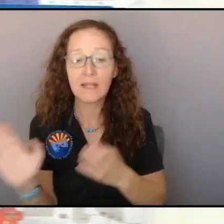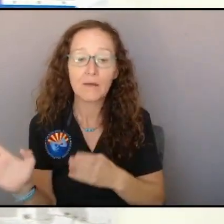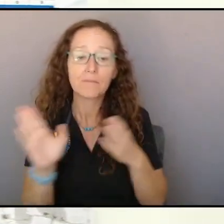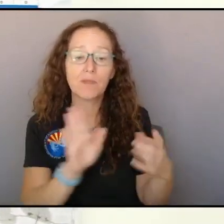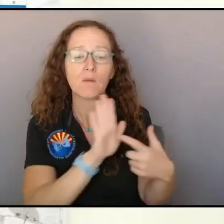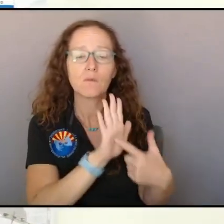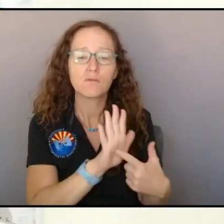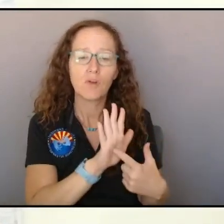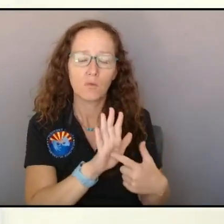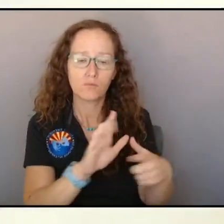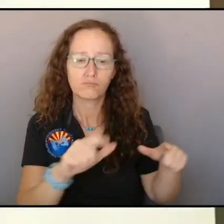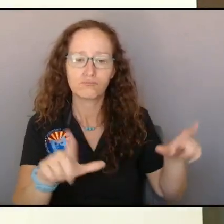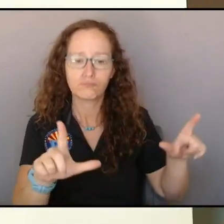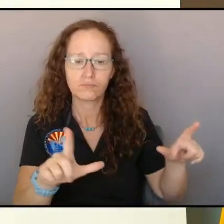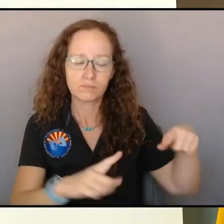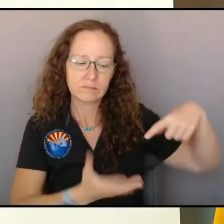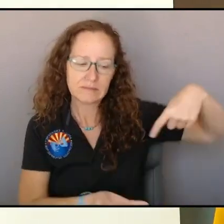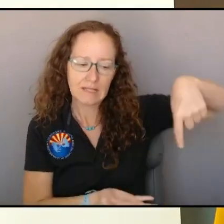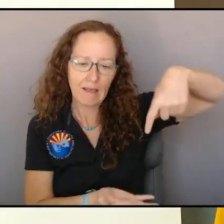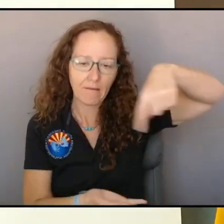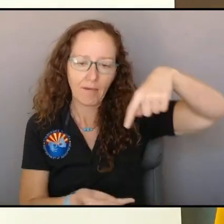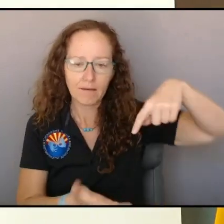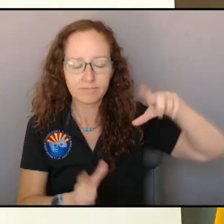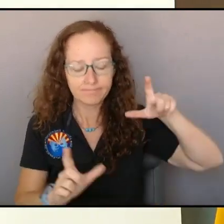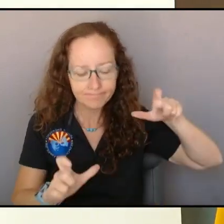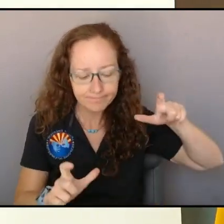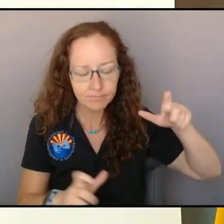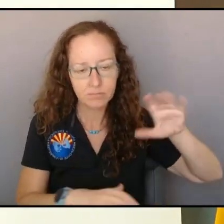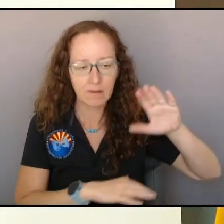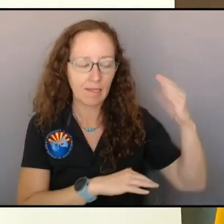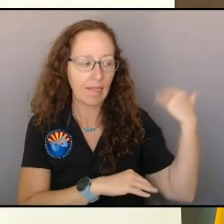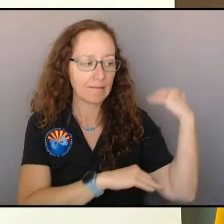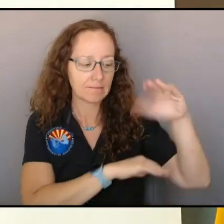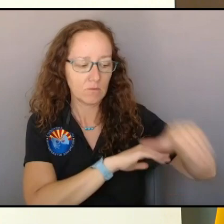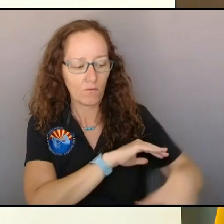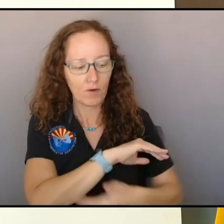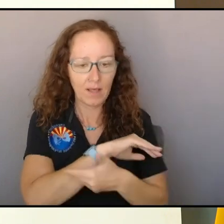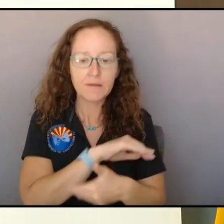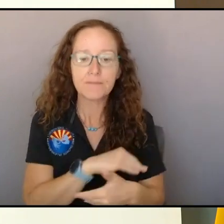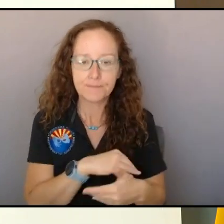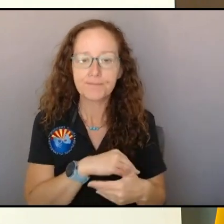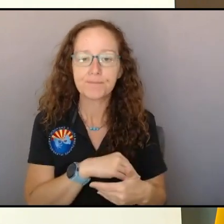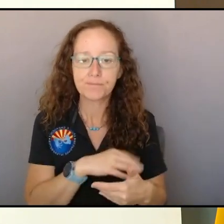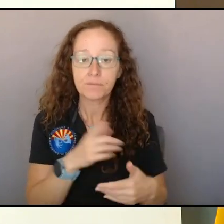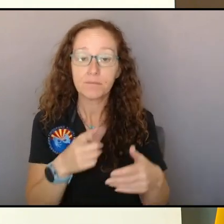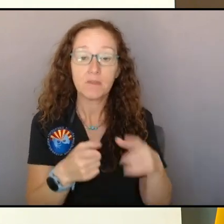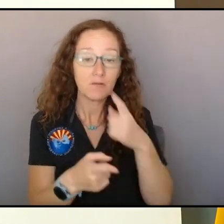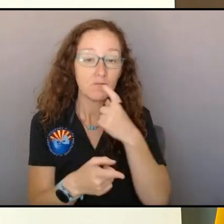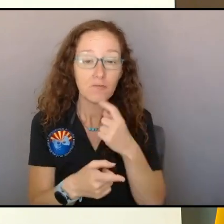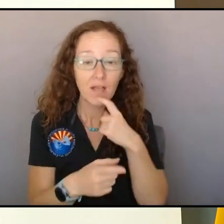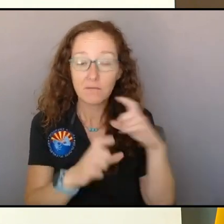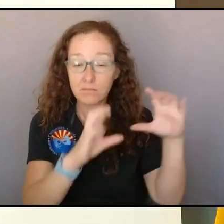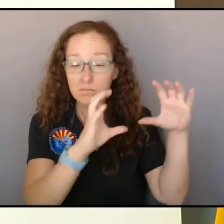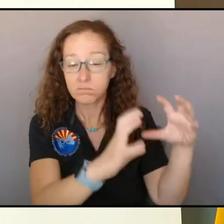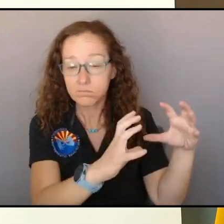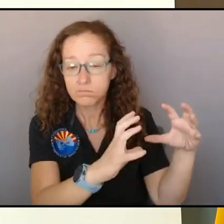overnight hours. And what you're looking at here: this maroon area, what you see here with all the pixels and everything